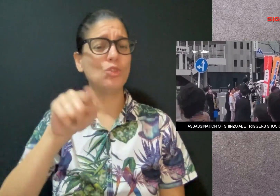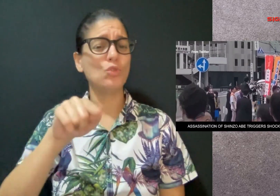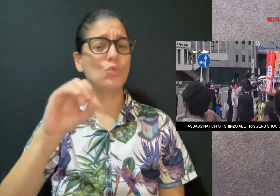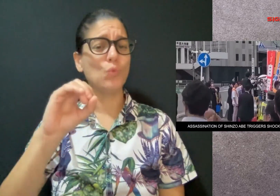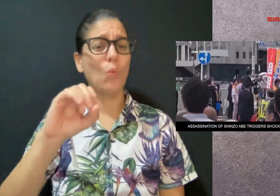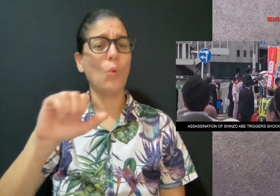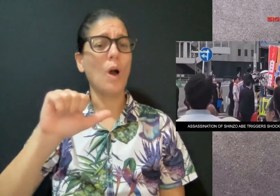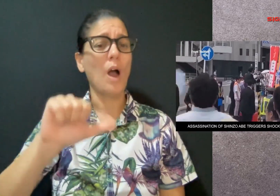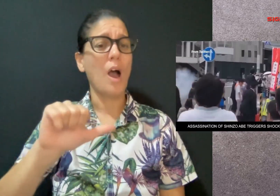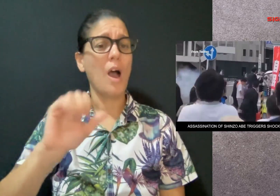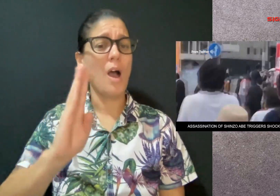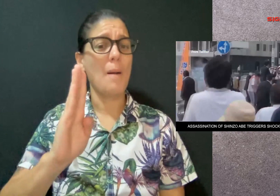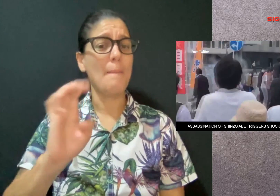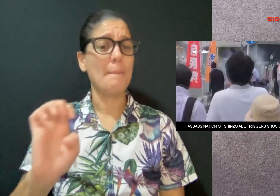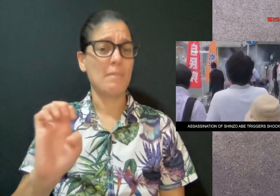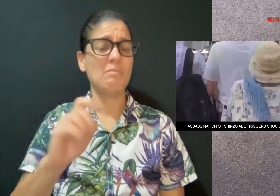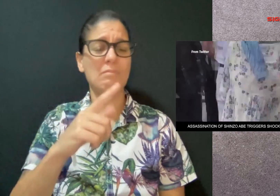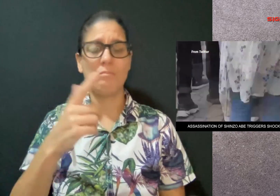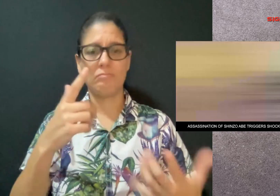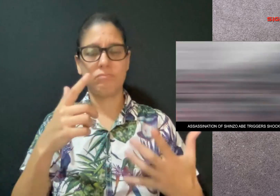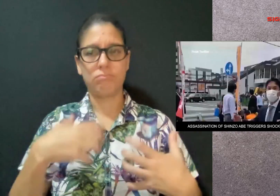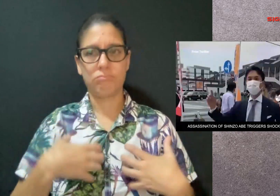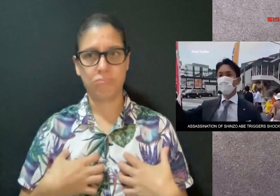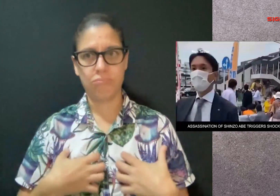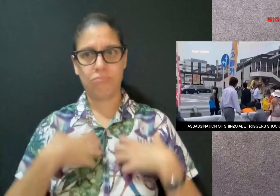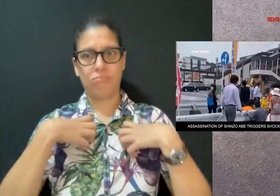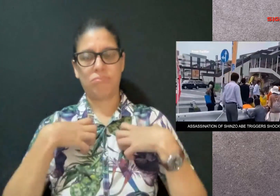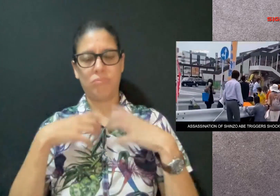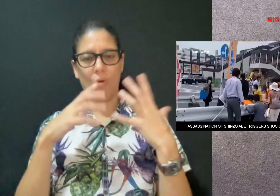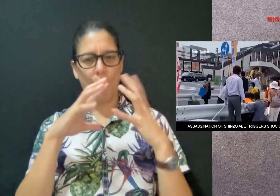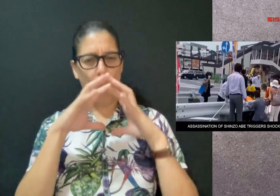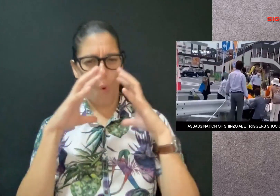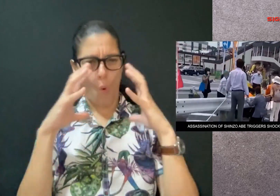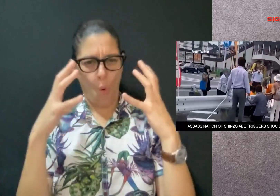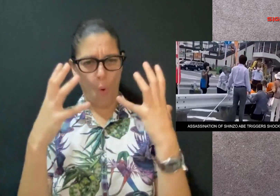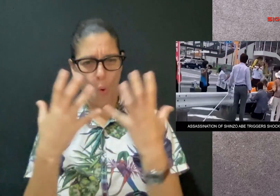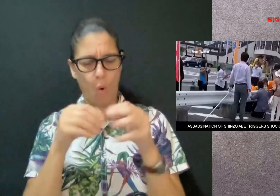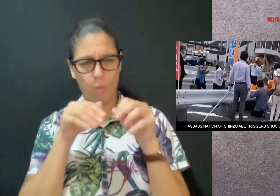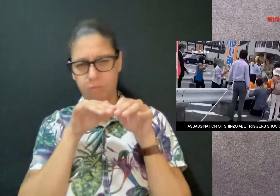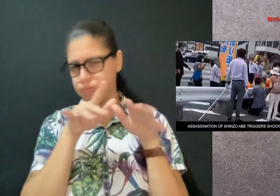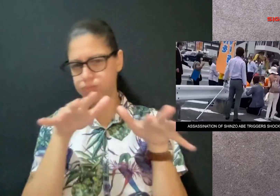Shinzo Abe has triggered shockwaves of sorrow around the globe